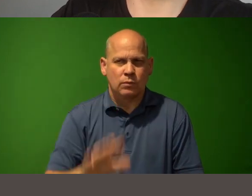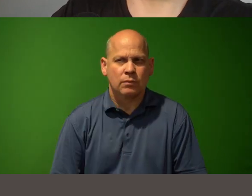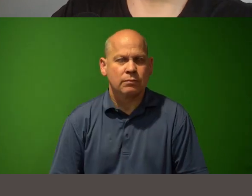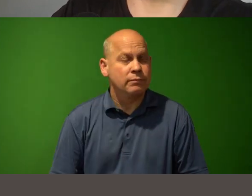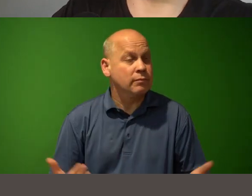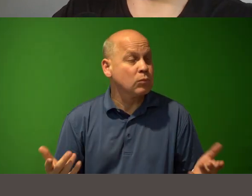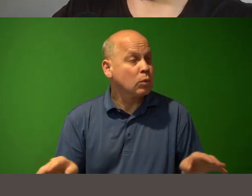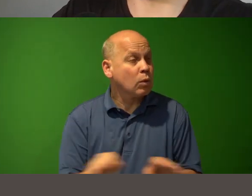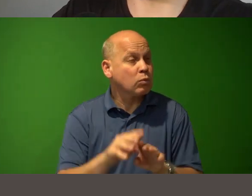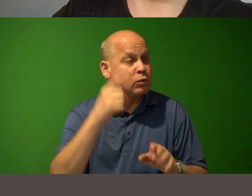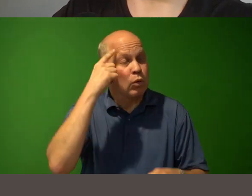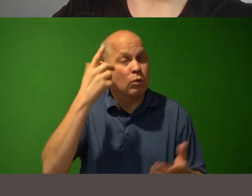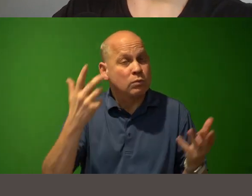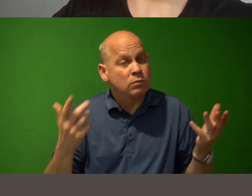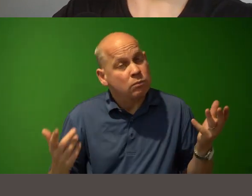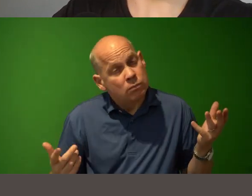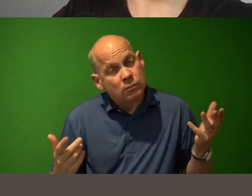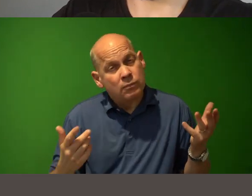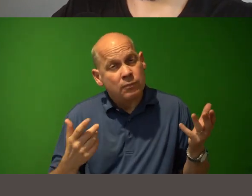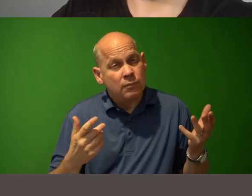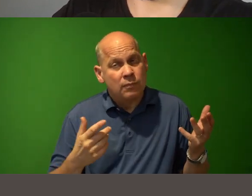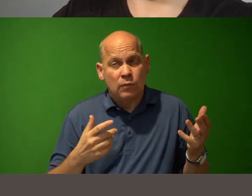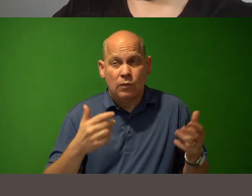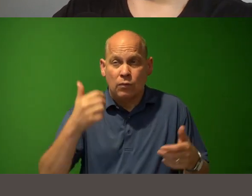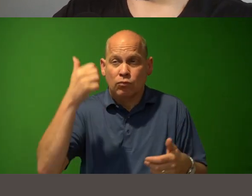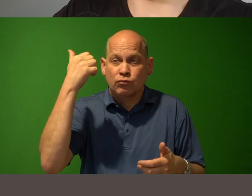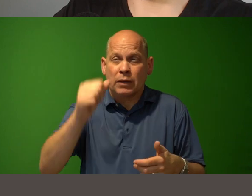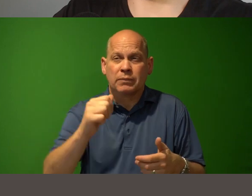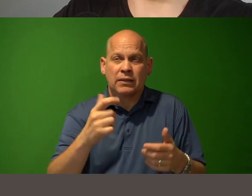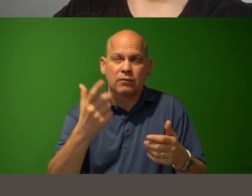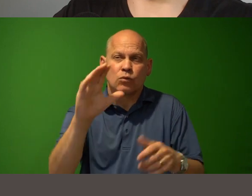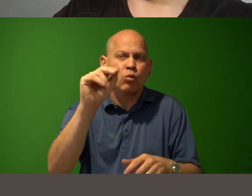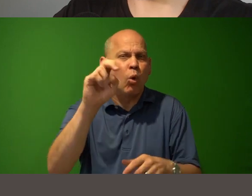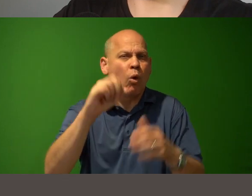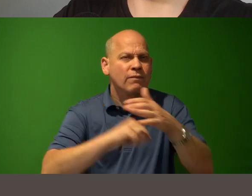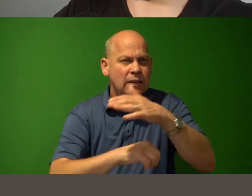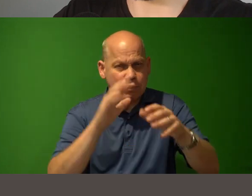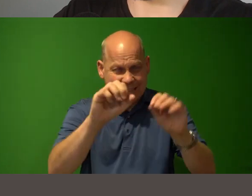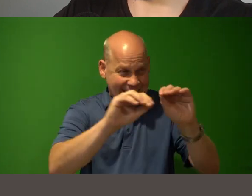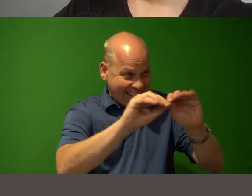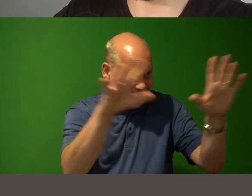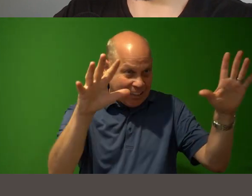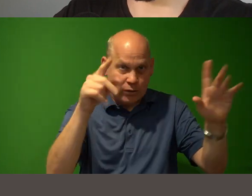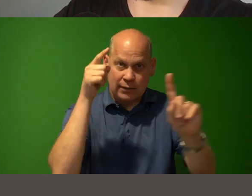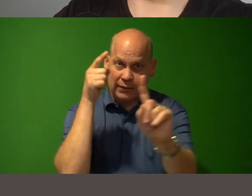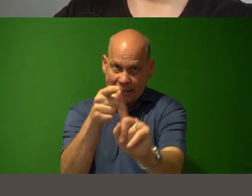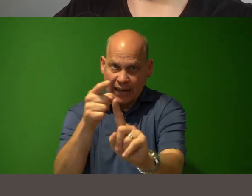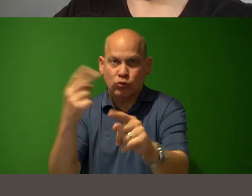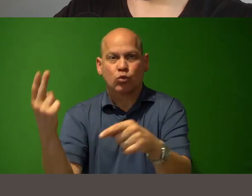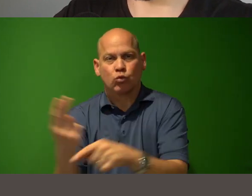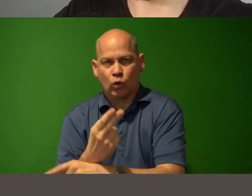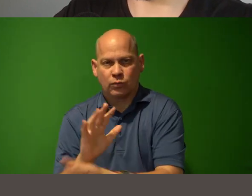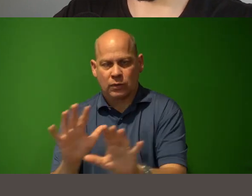Closing thoughts. Remember our core fundamentals for UX. Be clear, be concise, be useful.